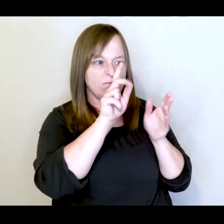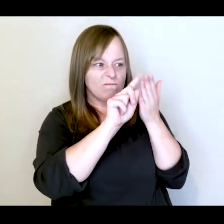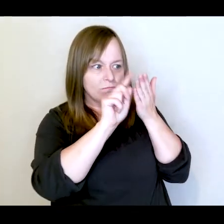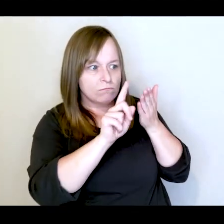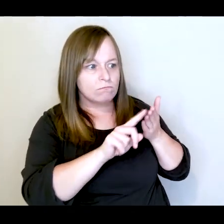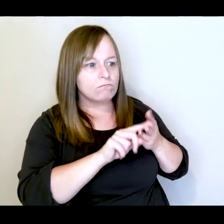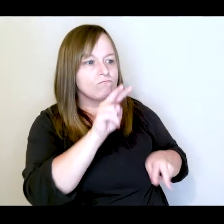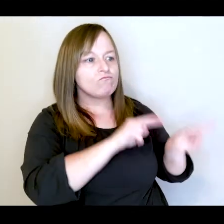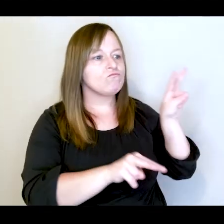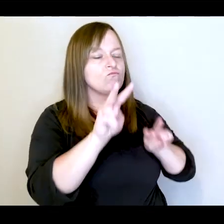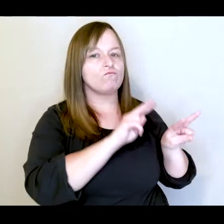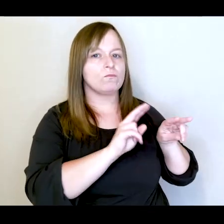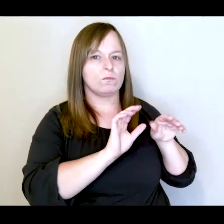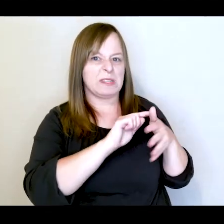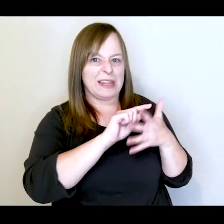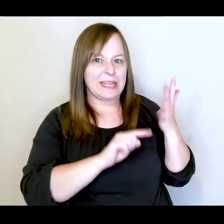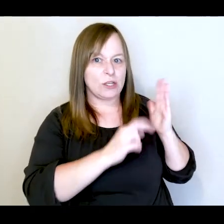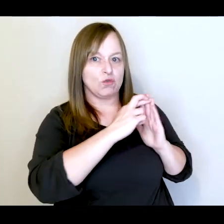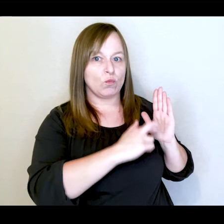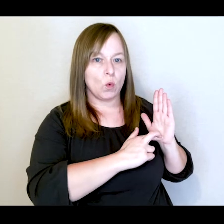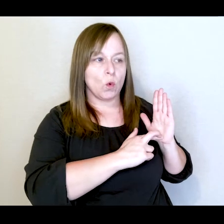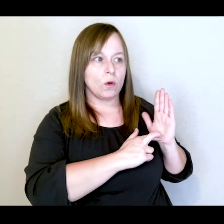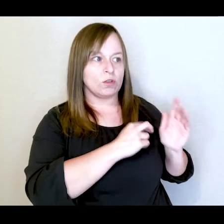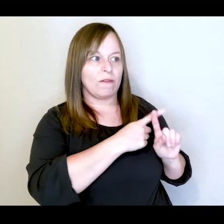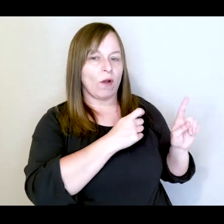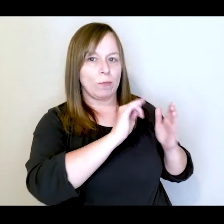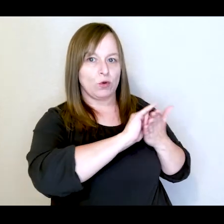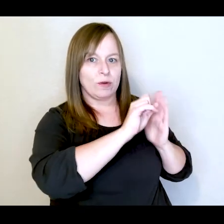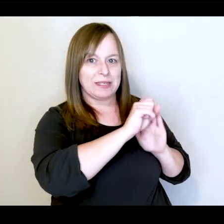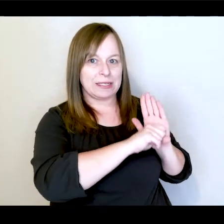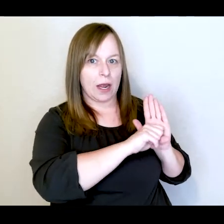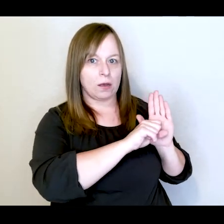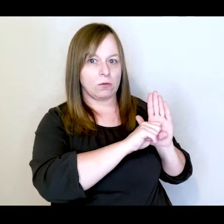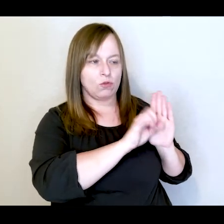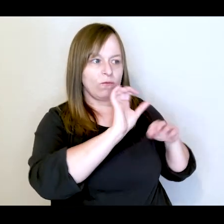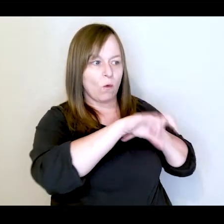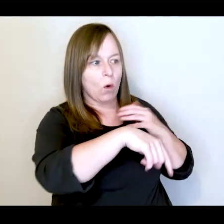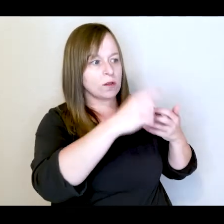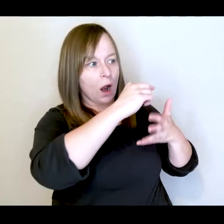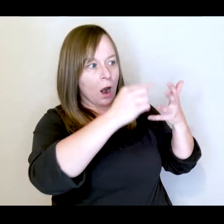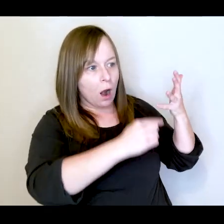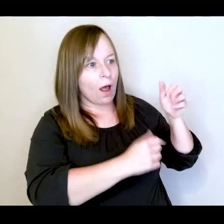where kind of enforcement of these rules should come from. It should-- they have a